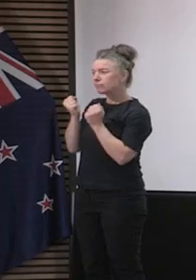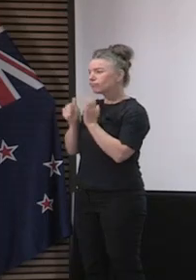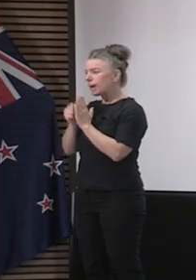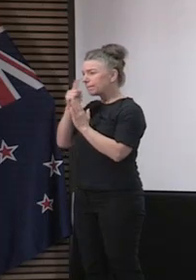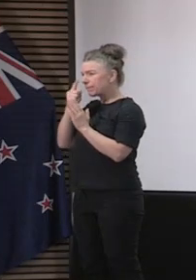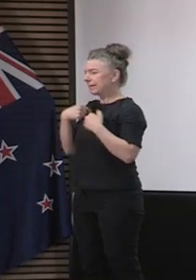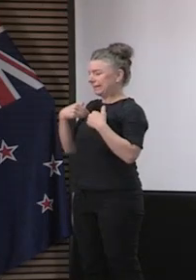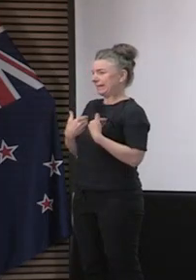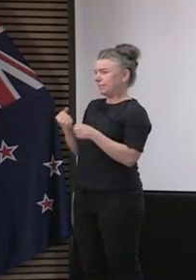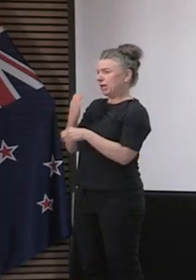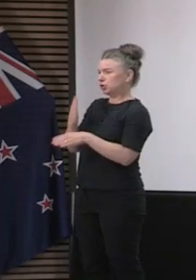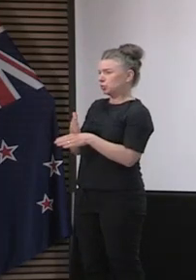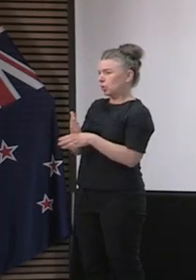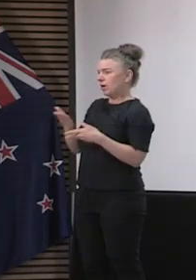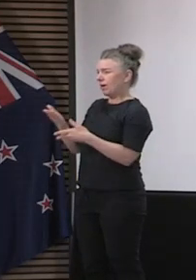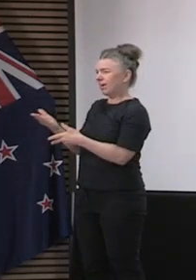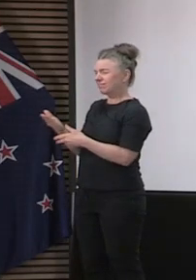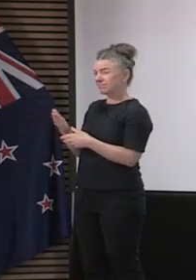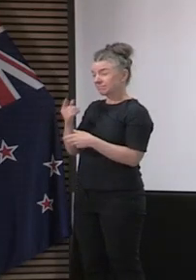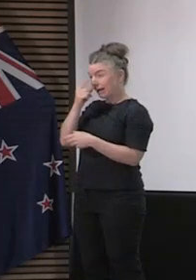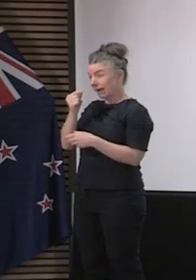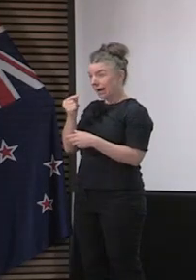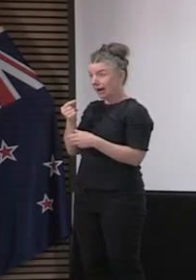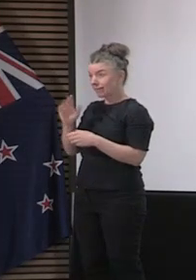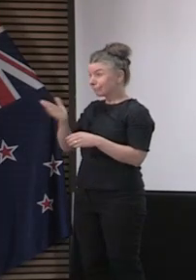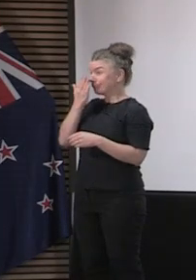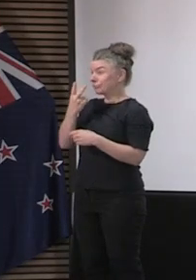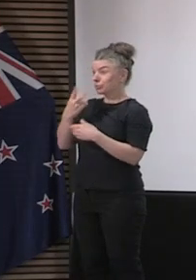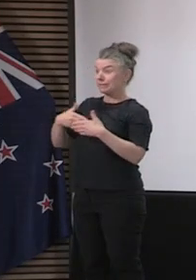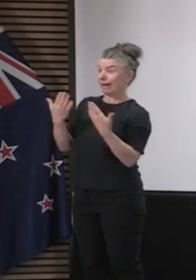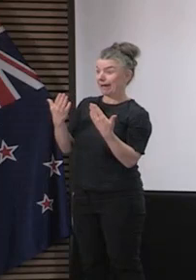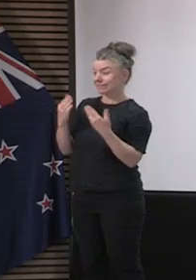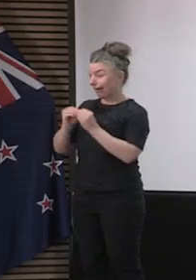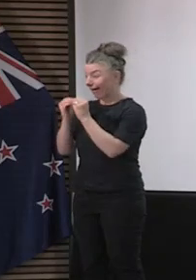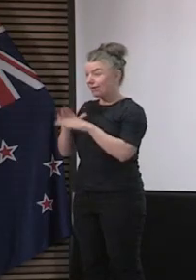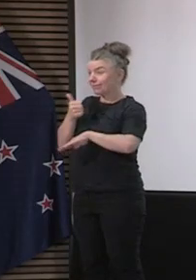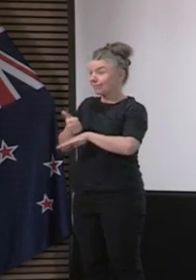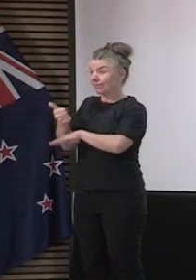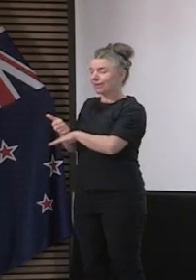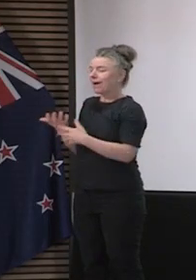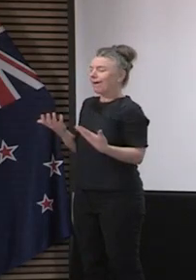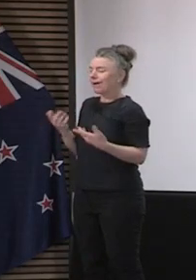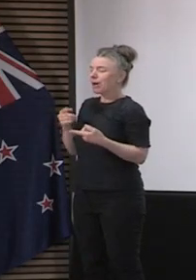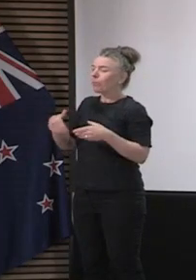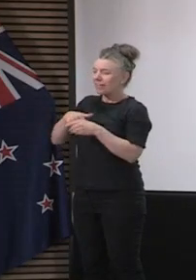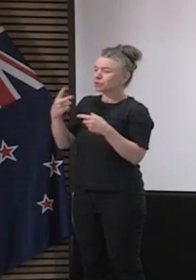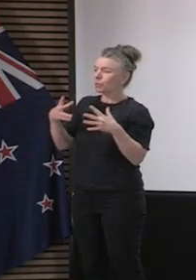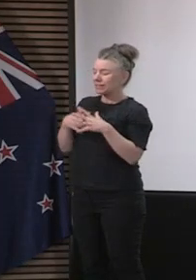available and we want to make sure they get the skills and people they need. Of course, we won't be able to pop them